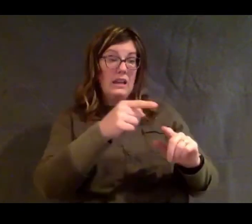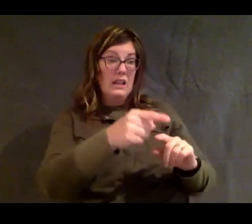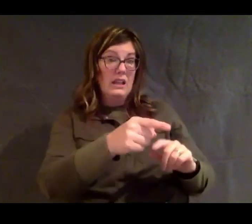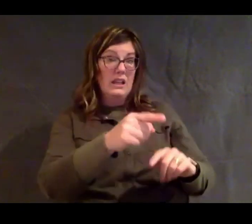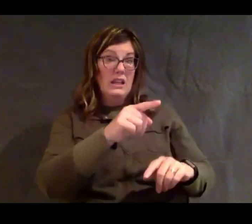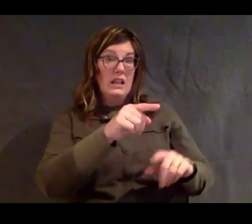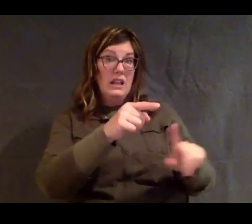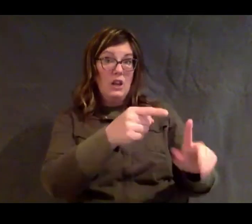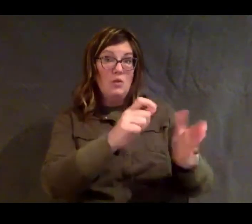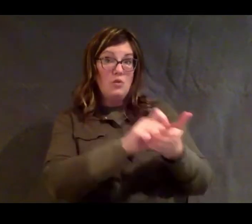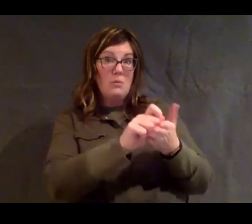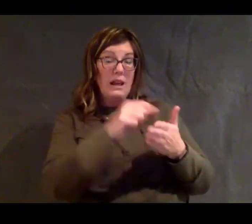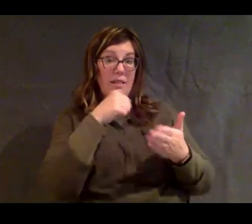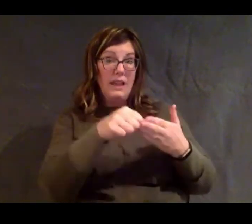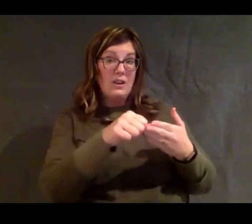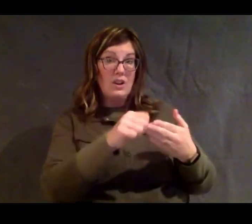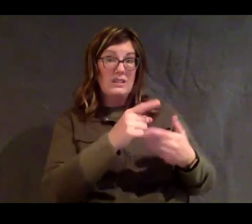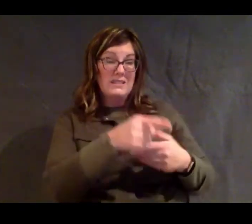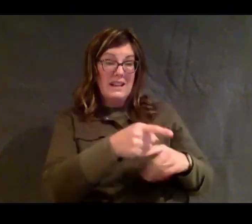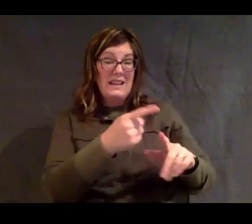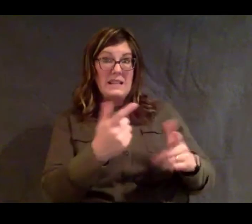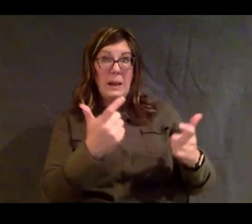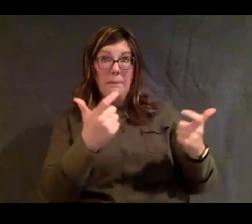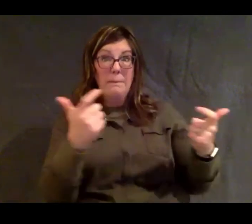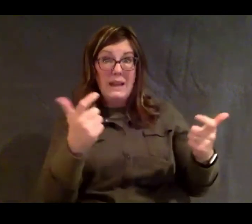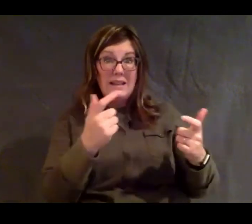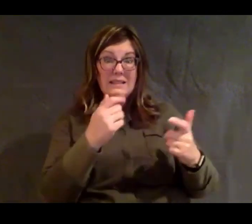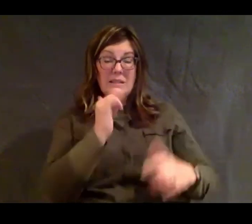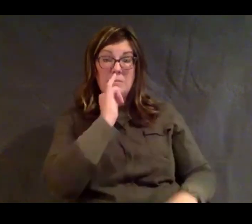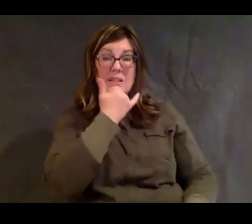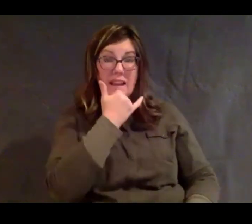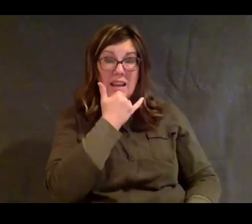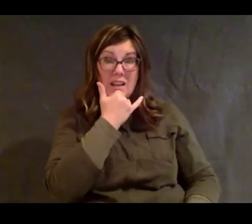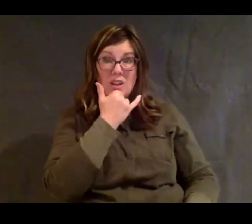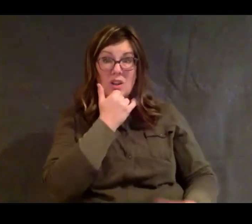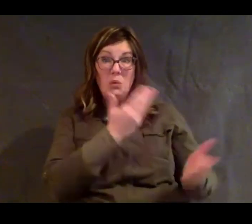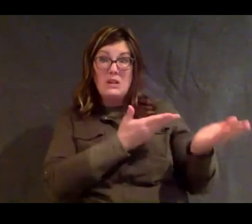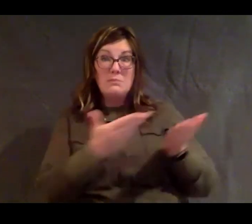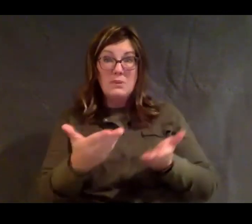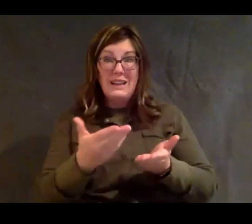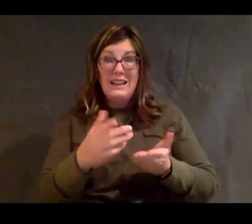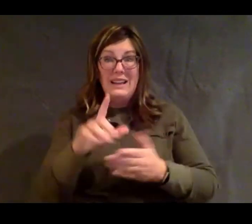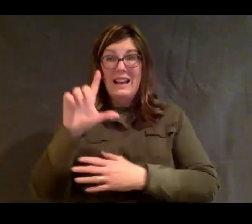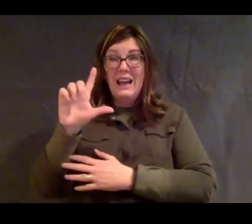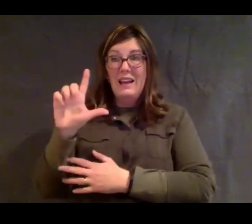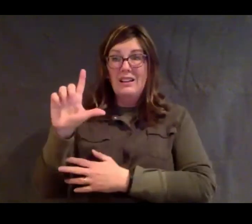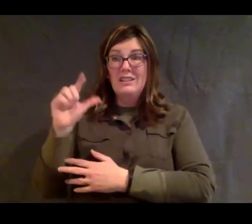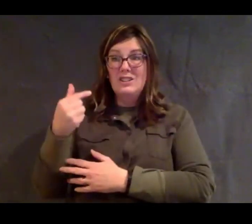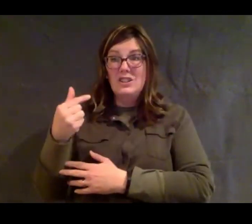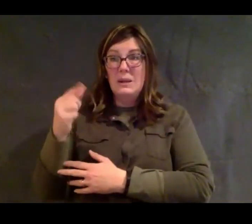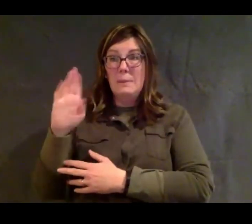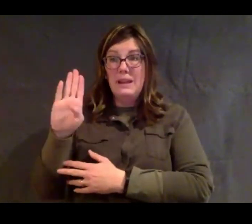his biggest mistake was bringing those anti-lgbtq bills to the floor um and that he wishes he could